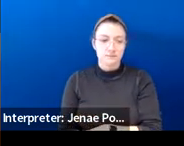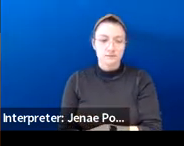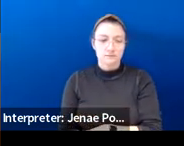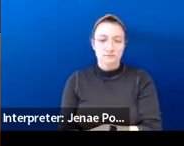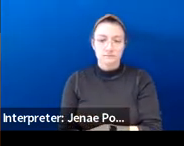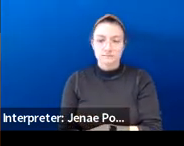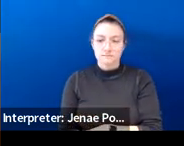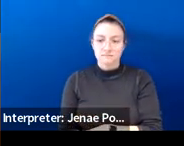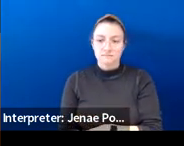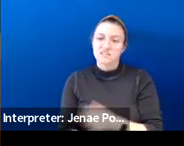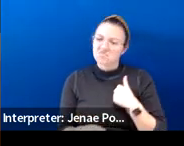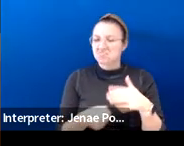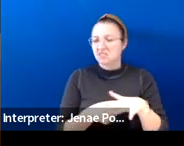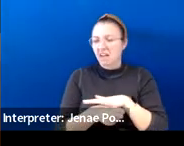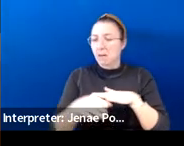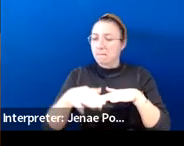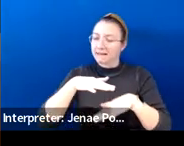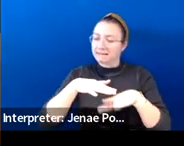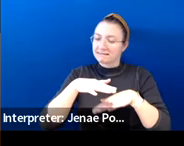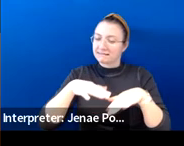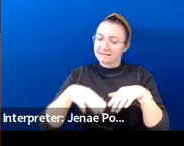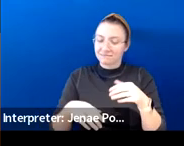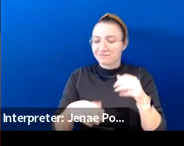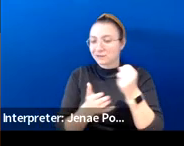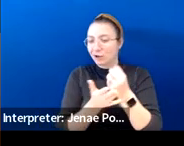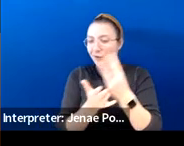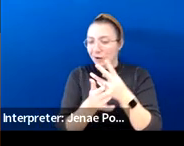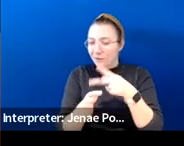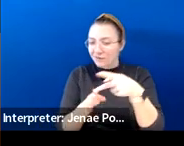So I covered the basis of the social work profession and the MSW degree.